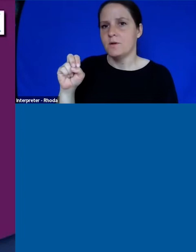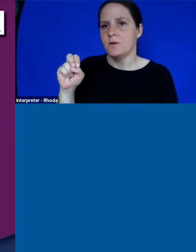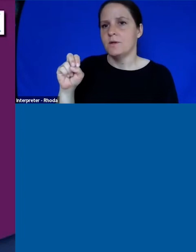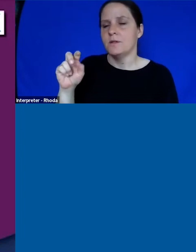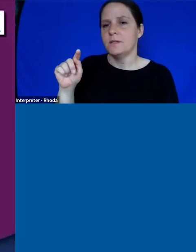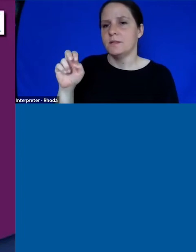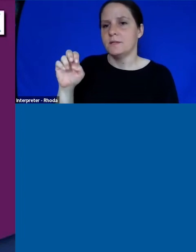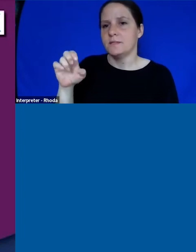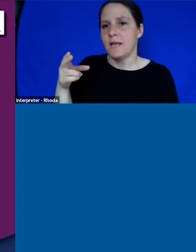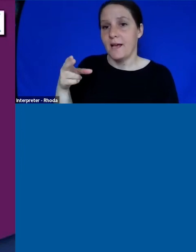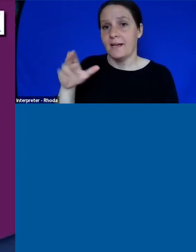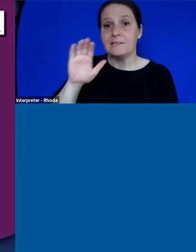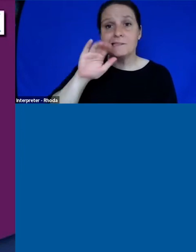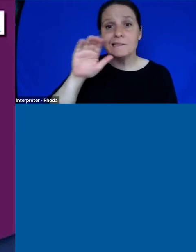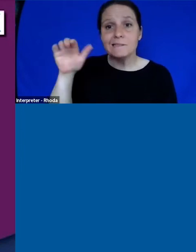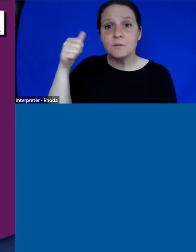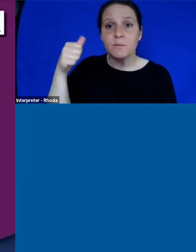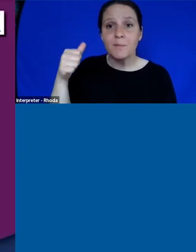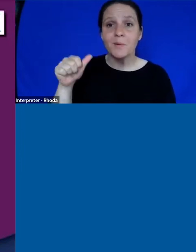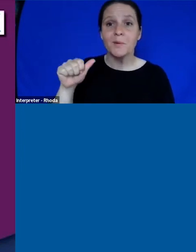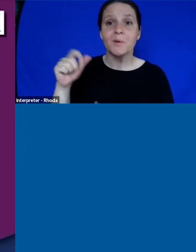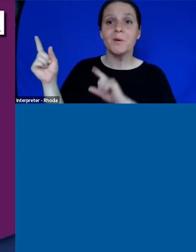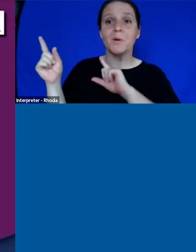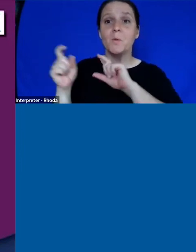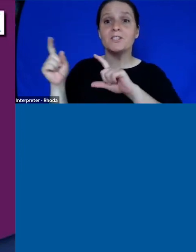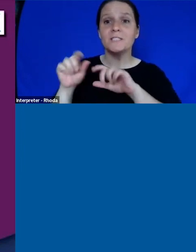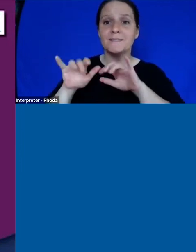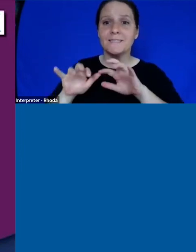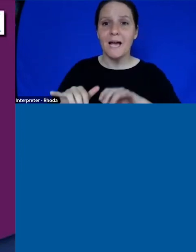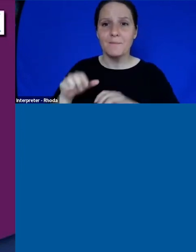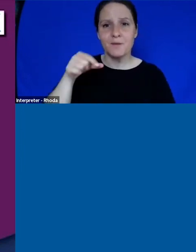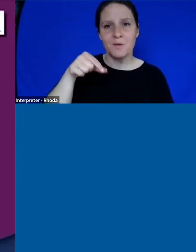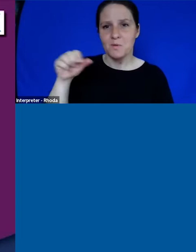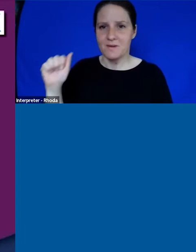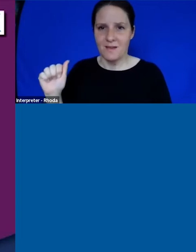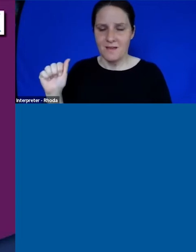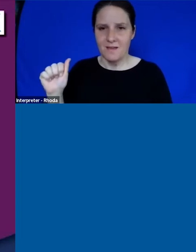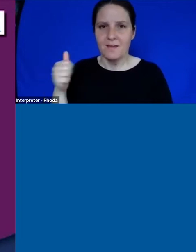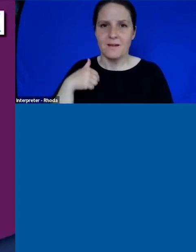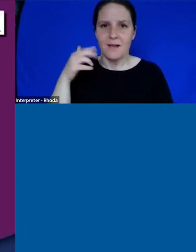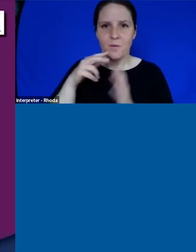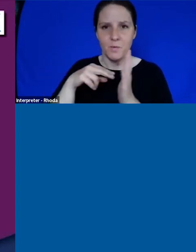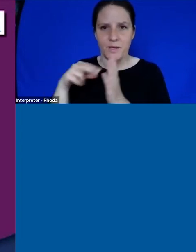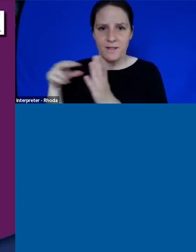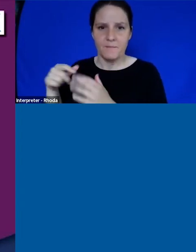in the Q&A feature and I'll read those off as they come in. I did want to go ahead and read some of the chat comments